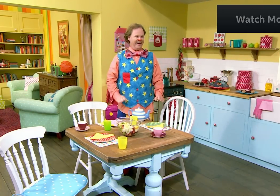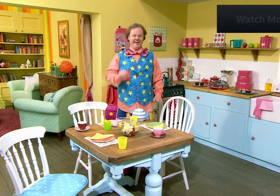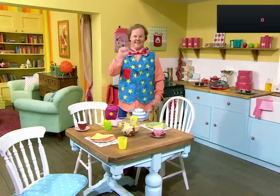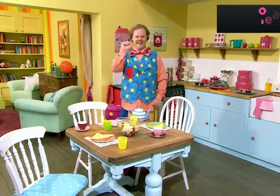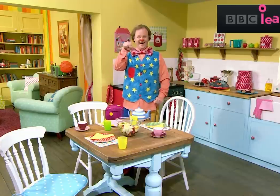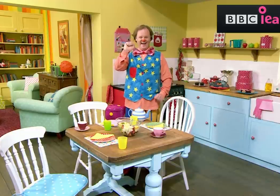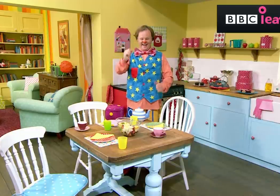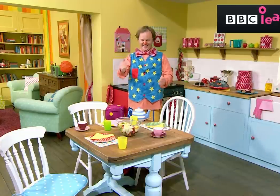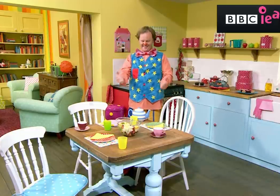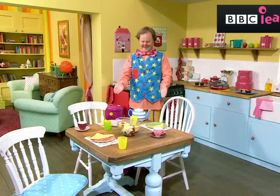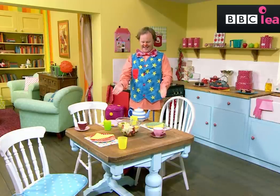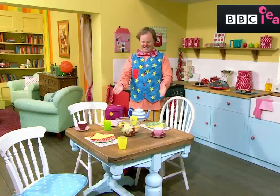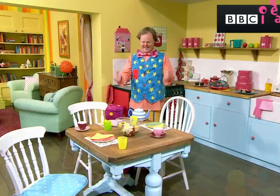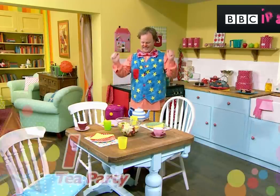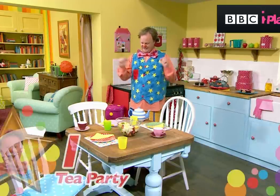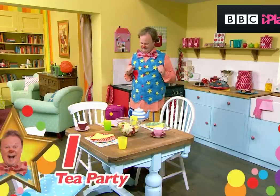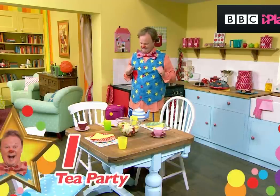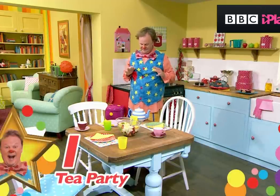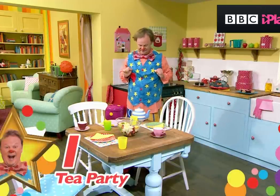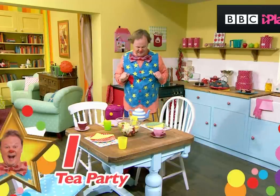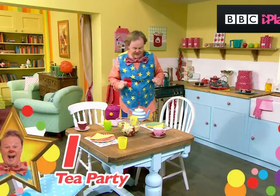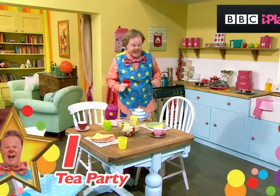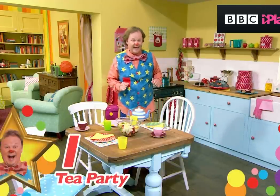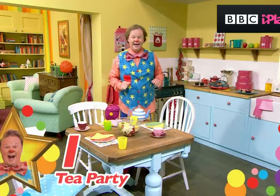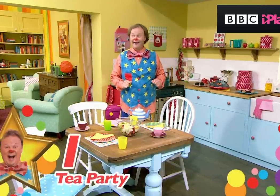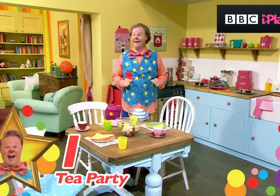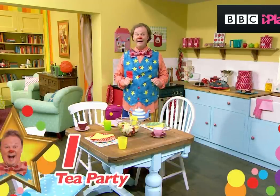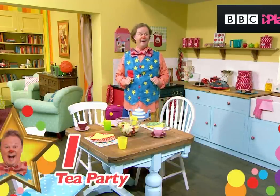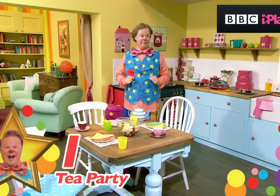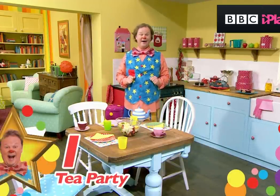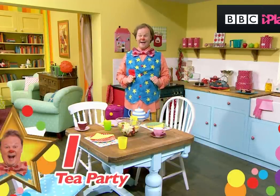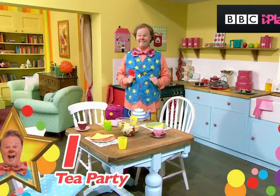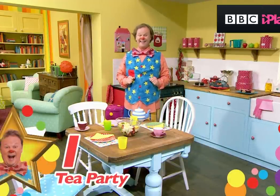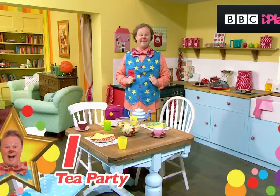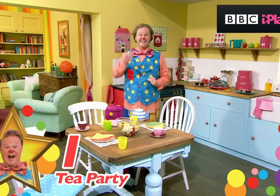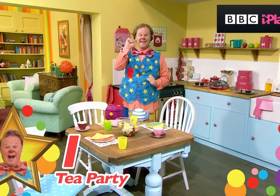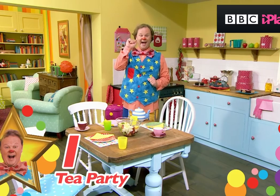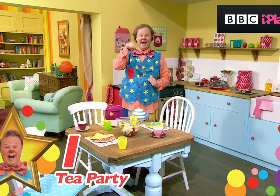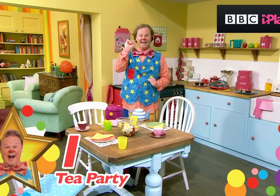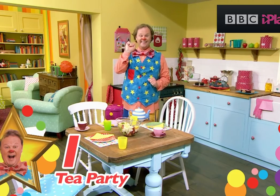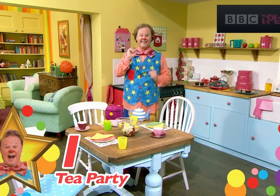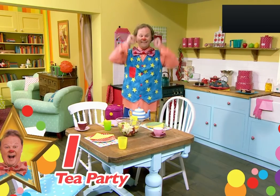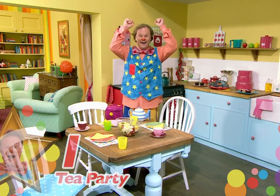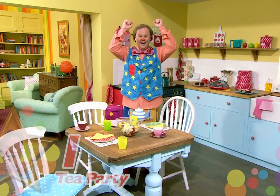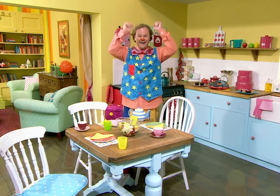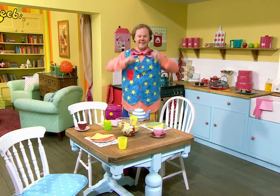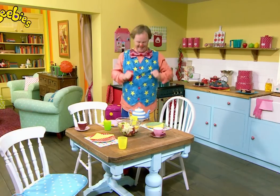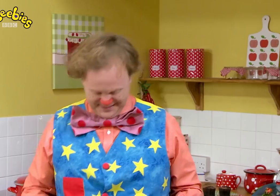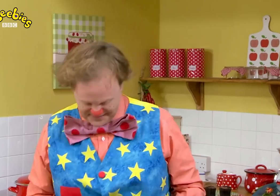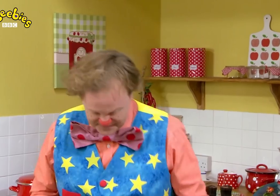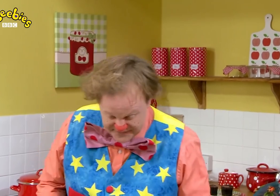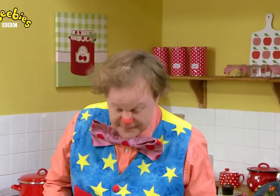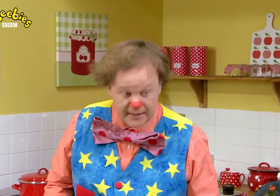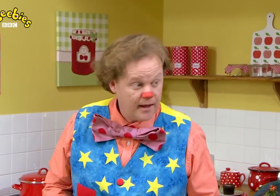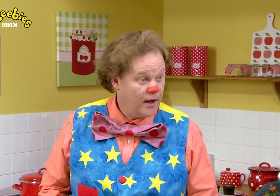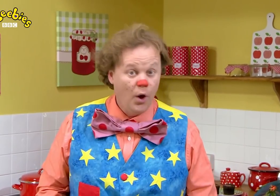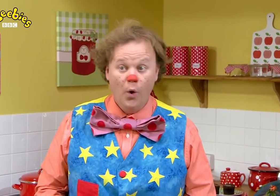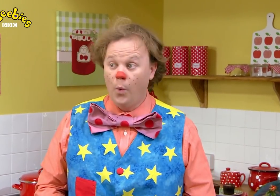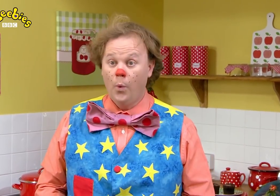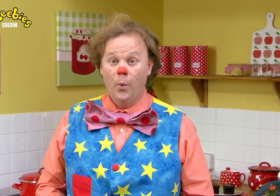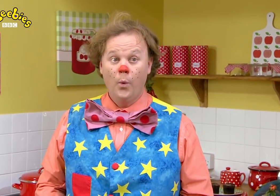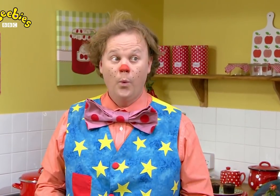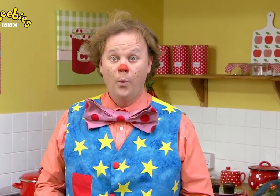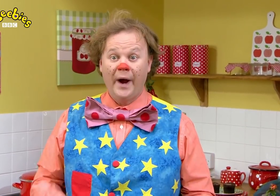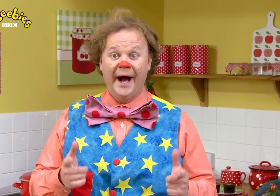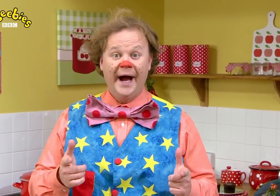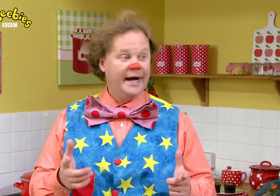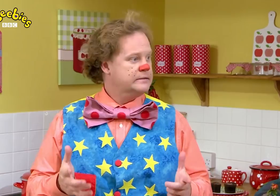uh yes will that be party food oh my god yes who has made the party food was it chef tumblr